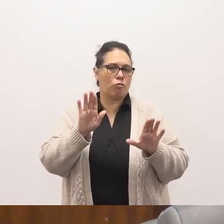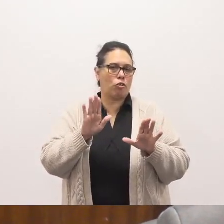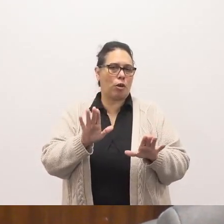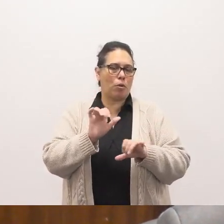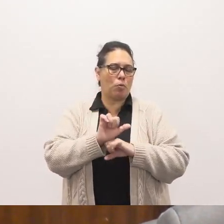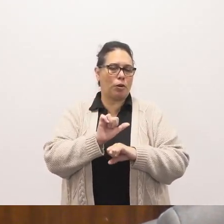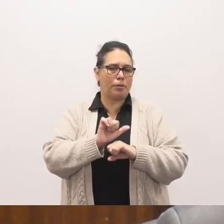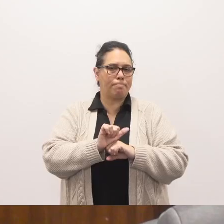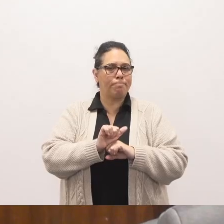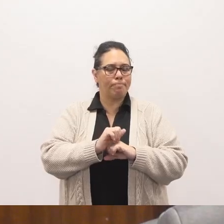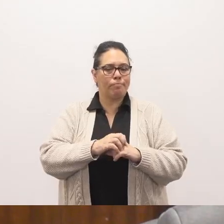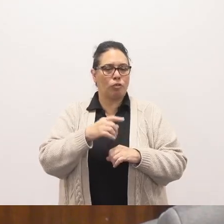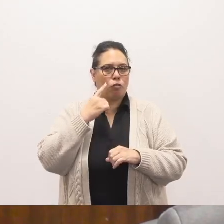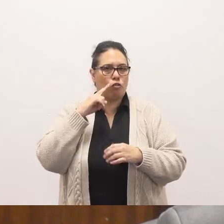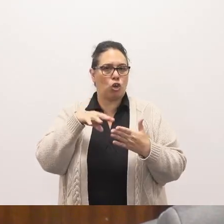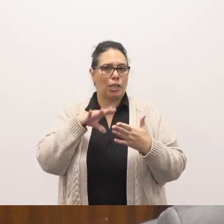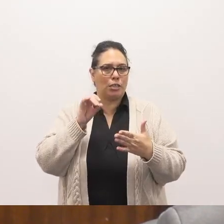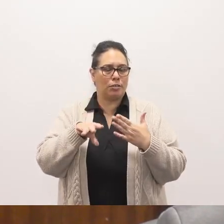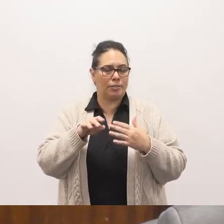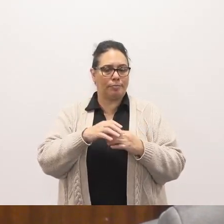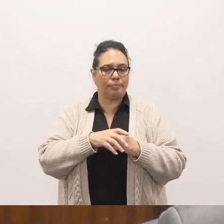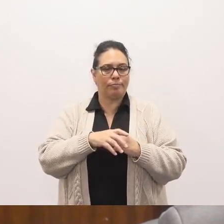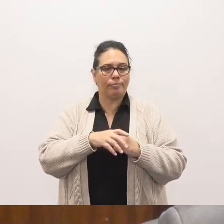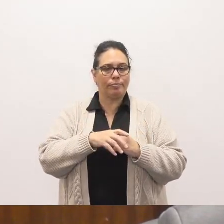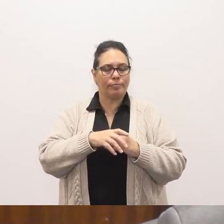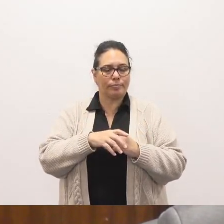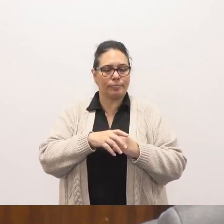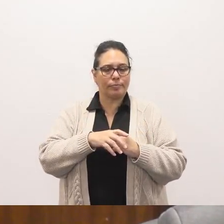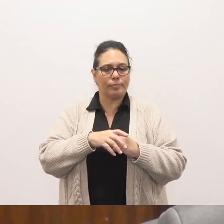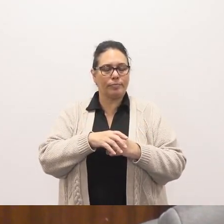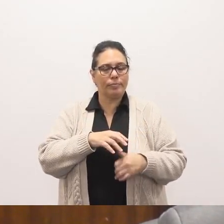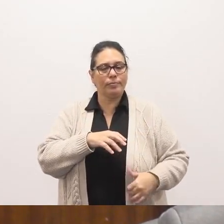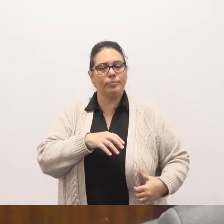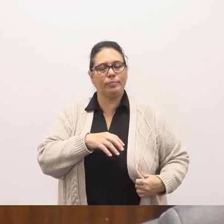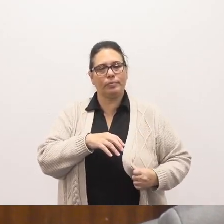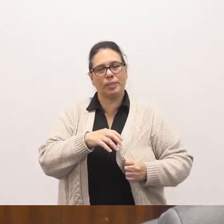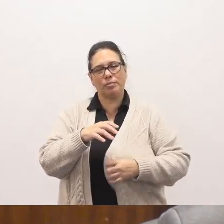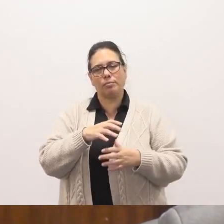with our students because they've been doing a lot of great work.